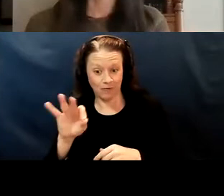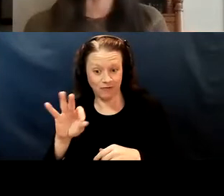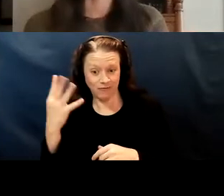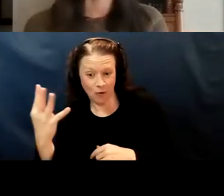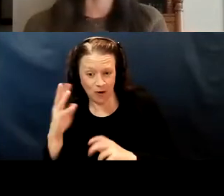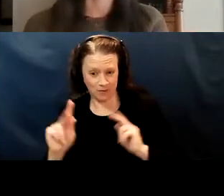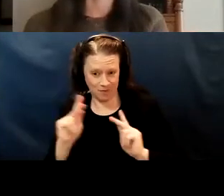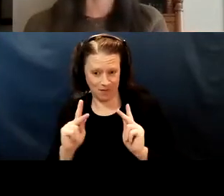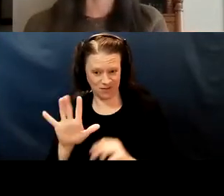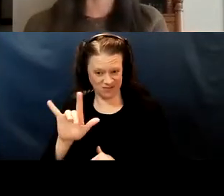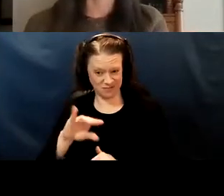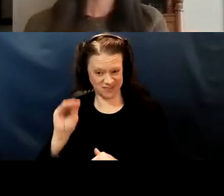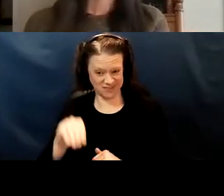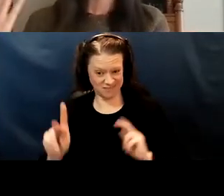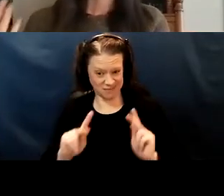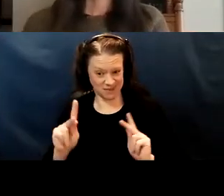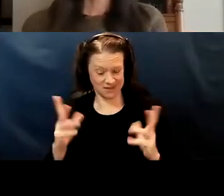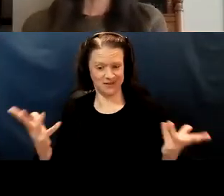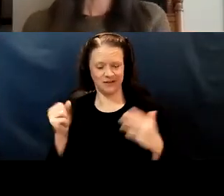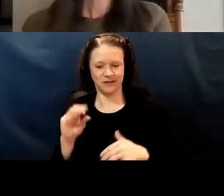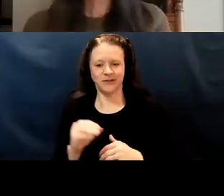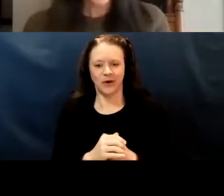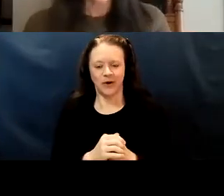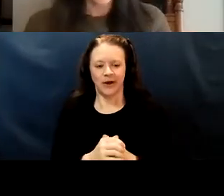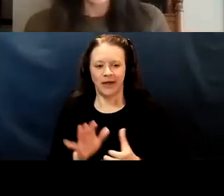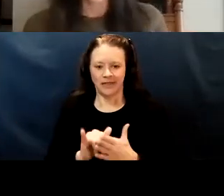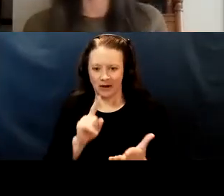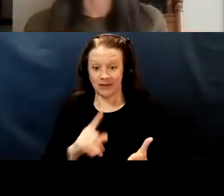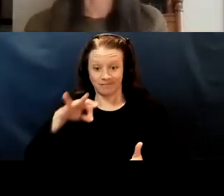many different types of people. So we -- it behooves all of us to realize